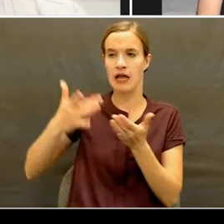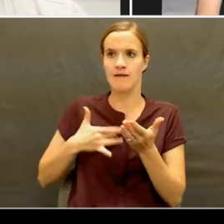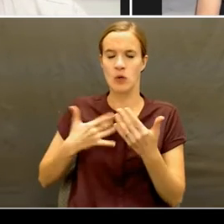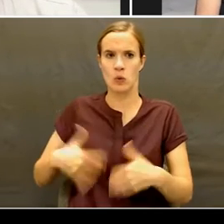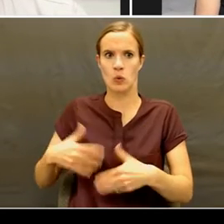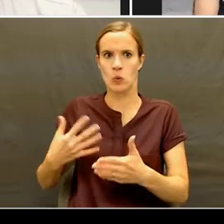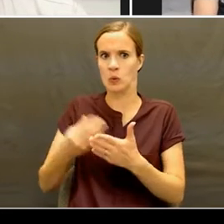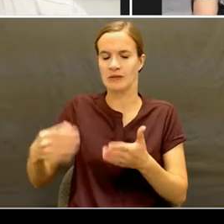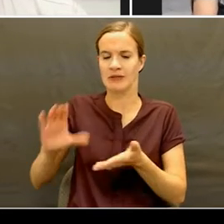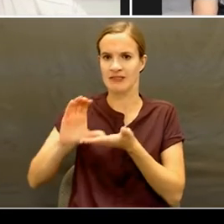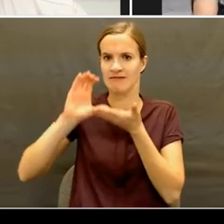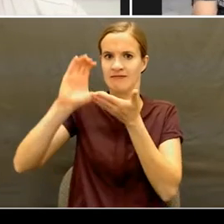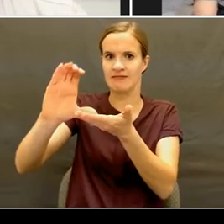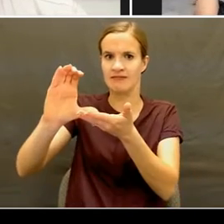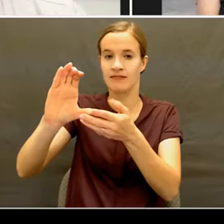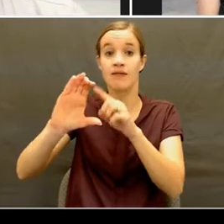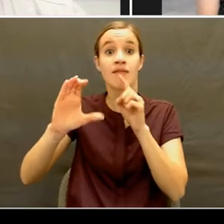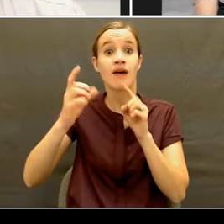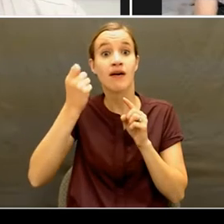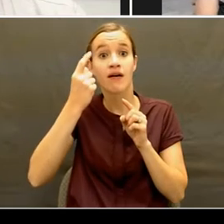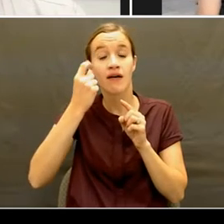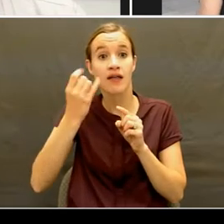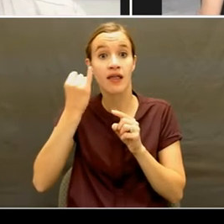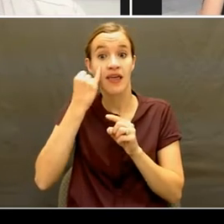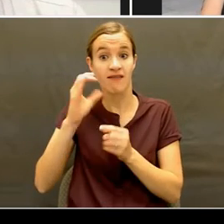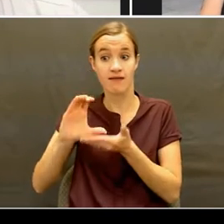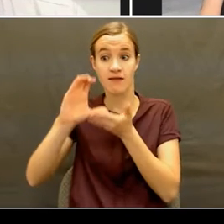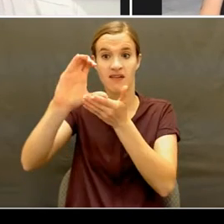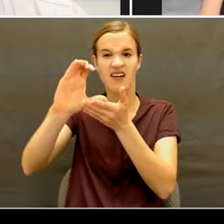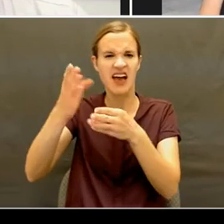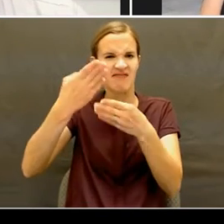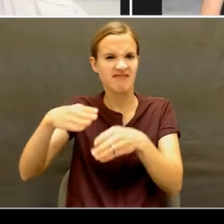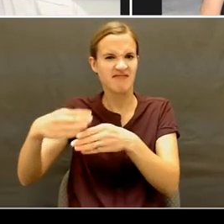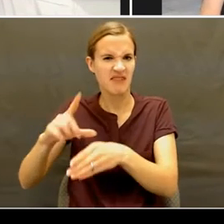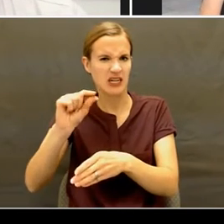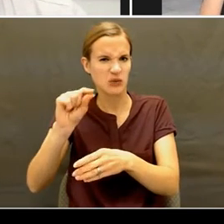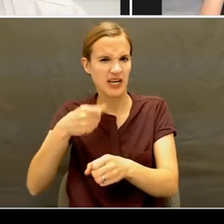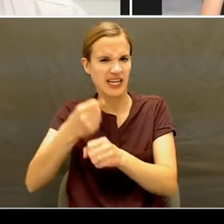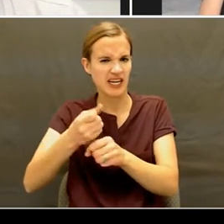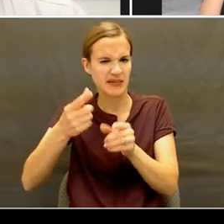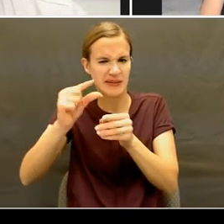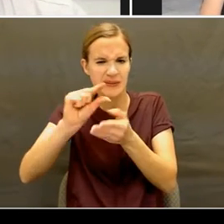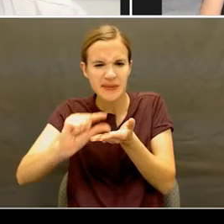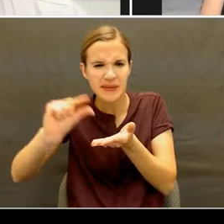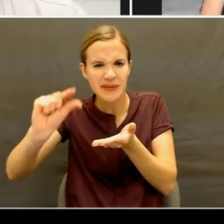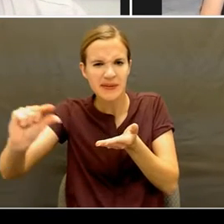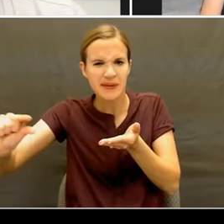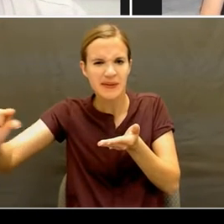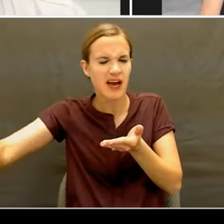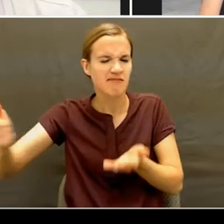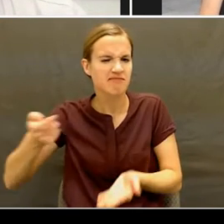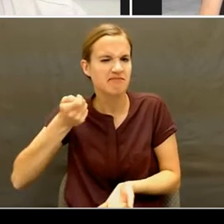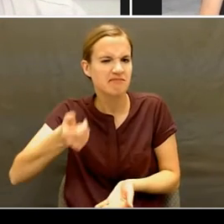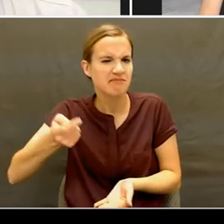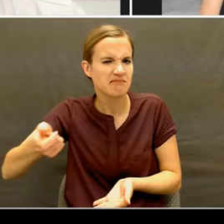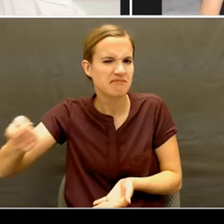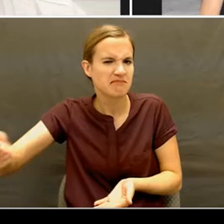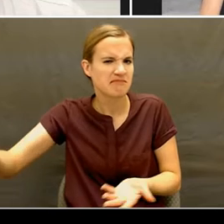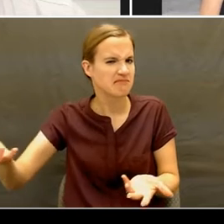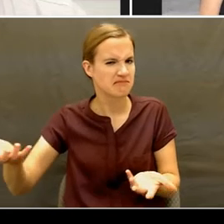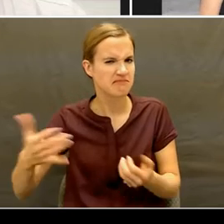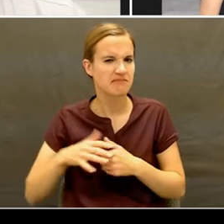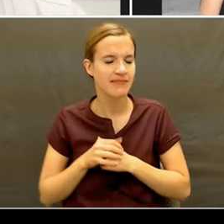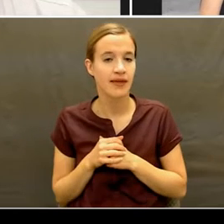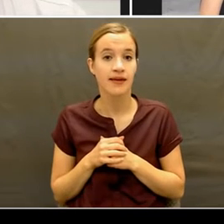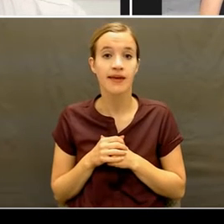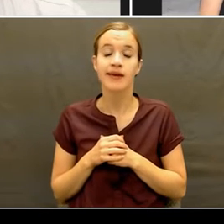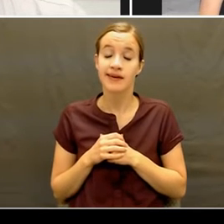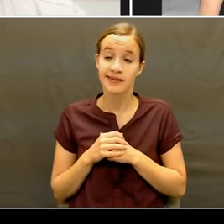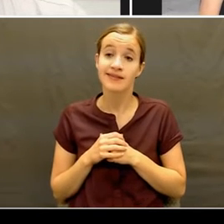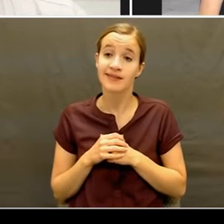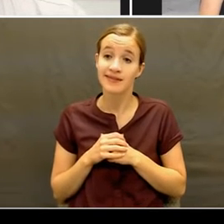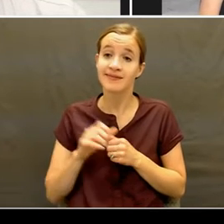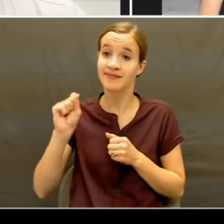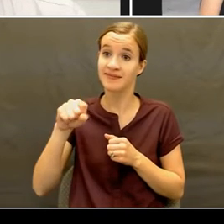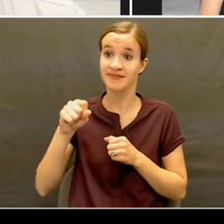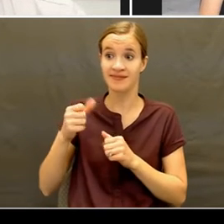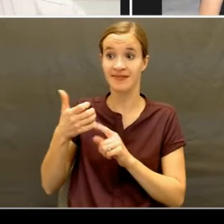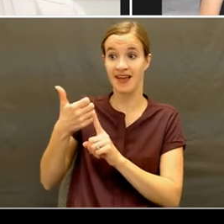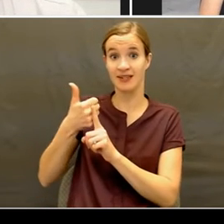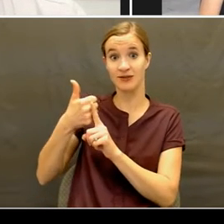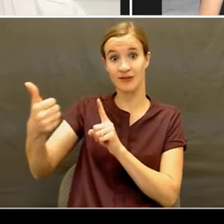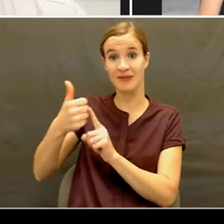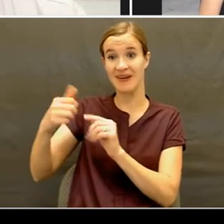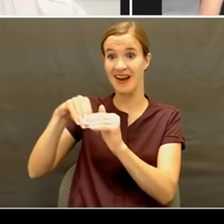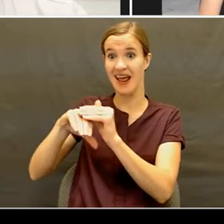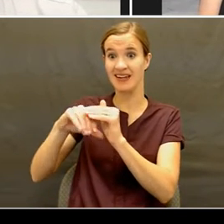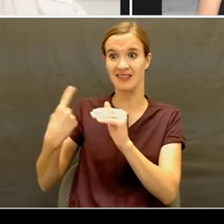really cost that much. And so, so it was a that was definitely a big fight you know. And one of